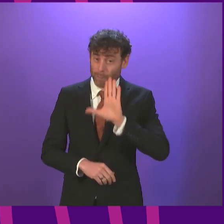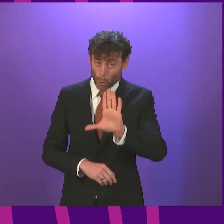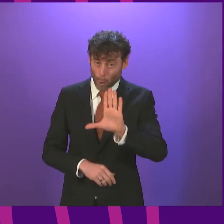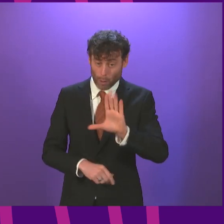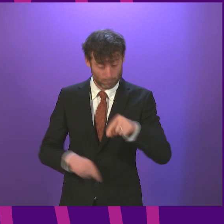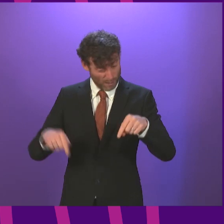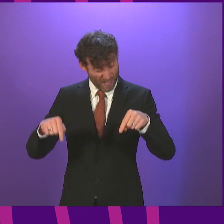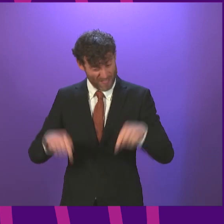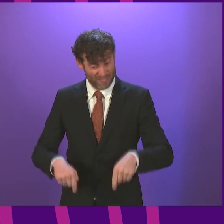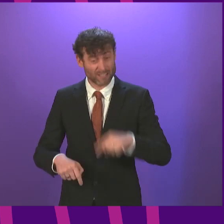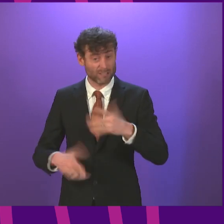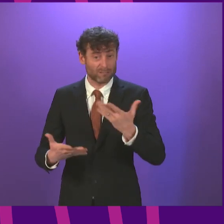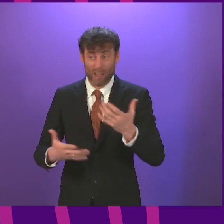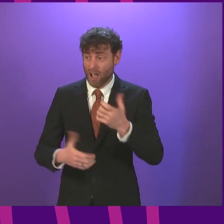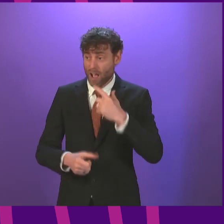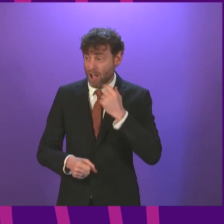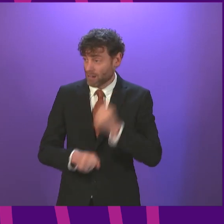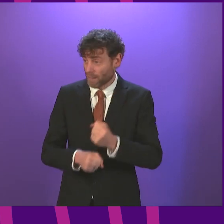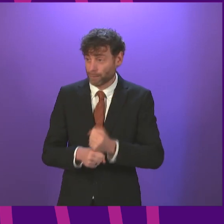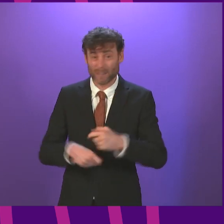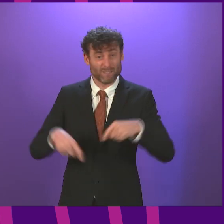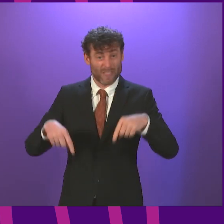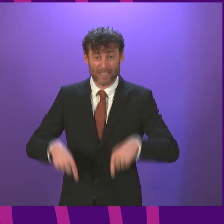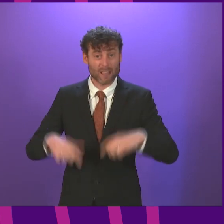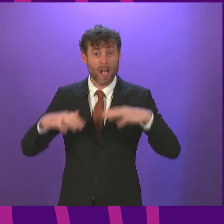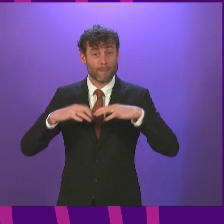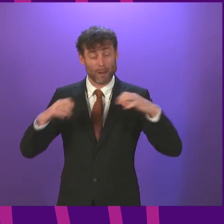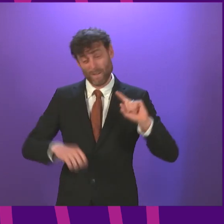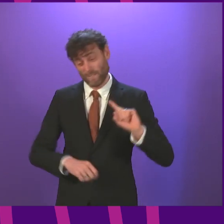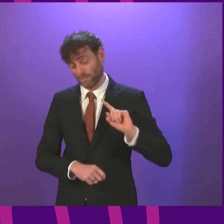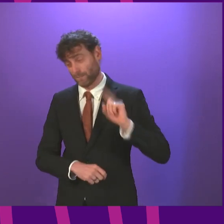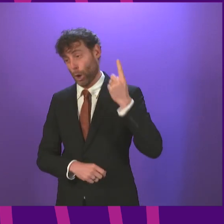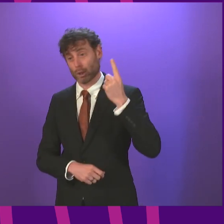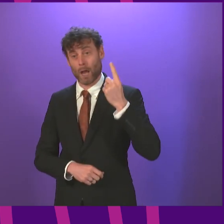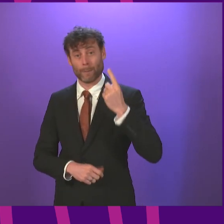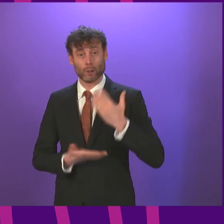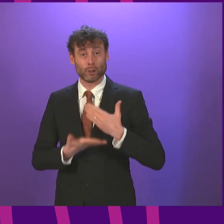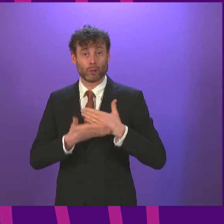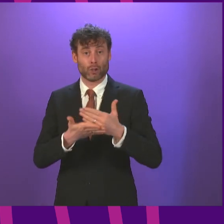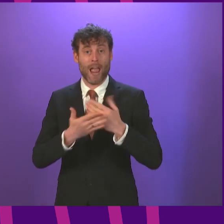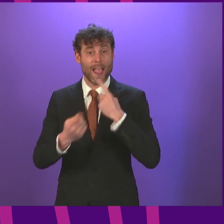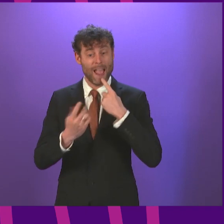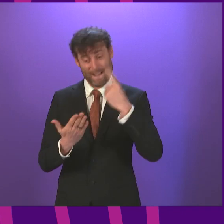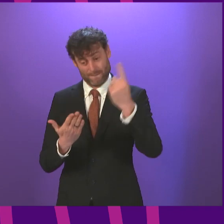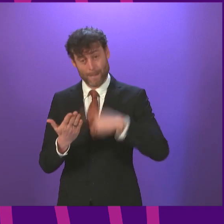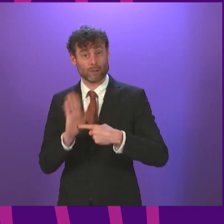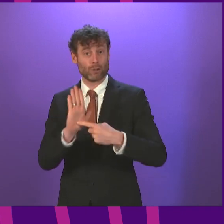this Government but in the lifetime of the Parliament—we have put into the public domain information that allows the public to draw their own conclusions.